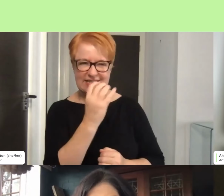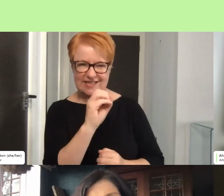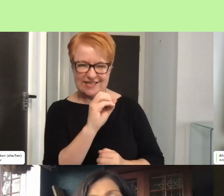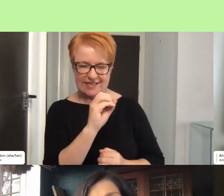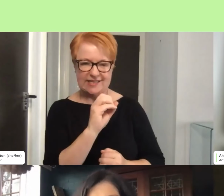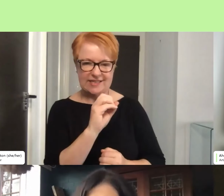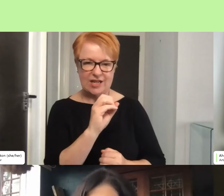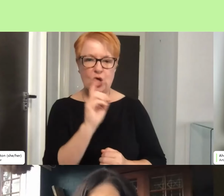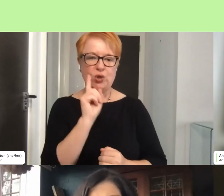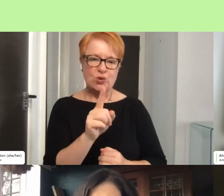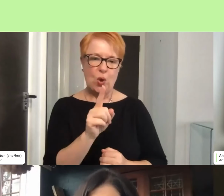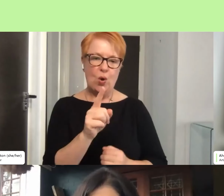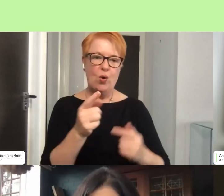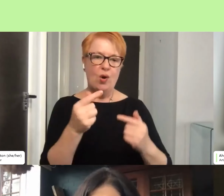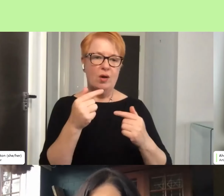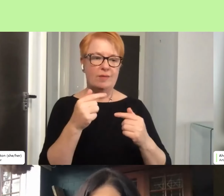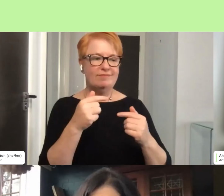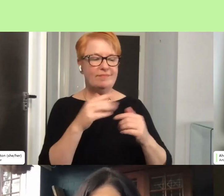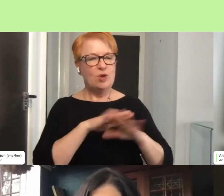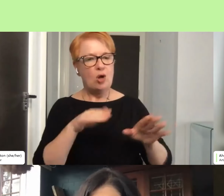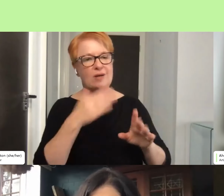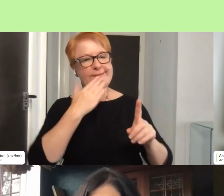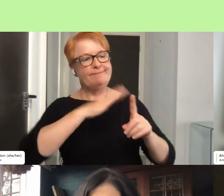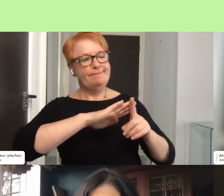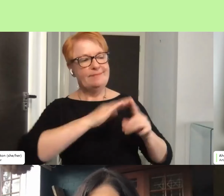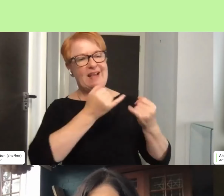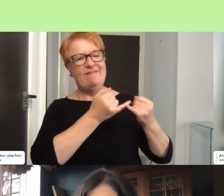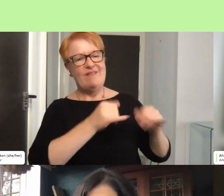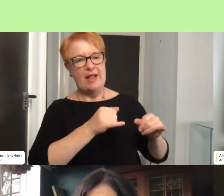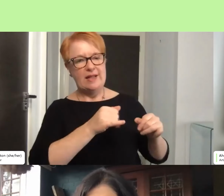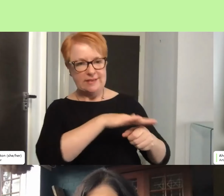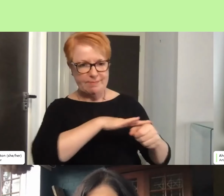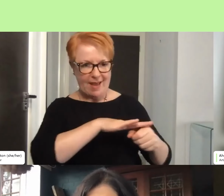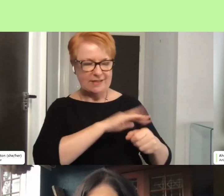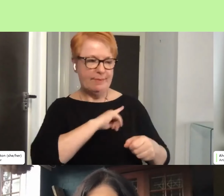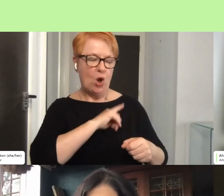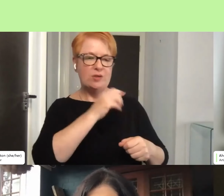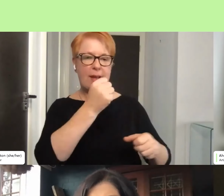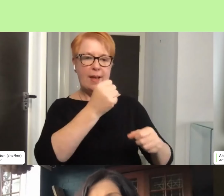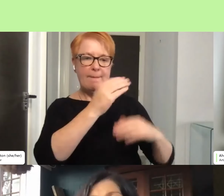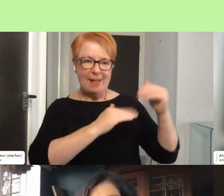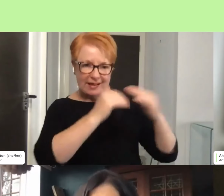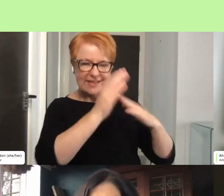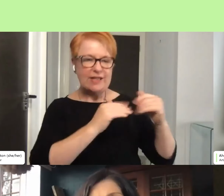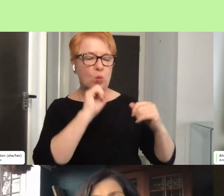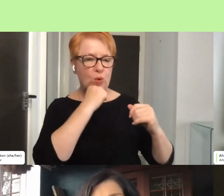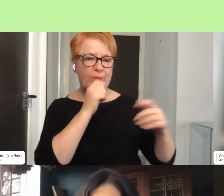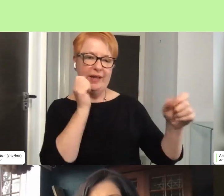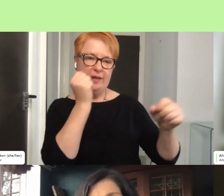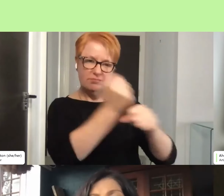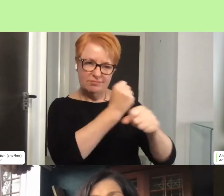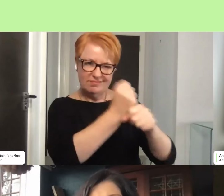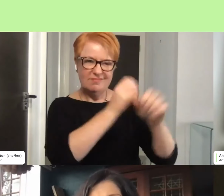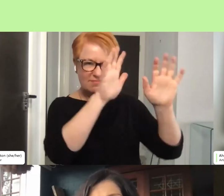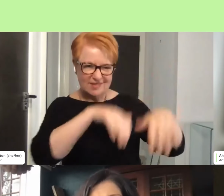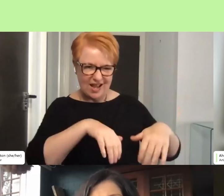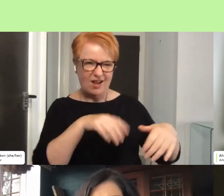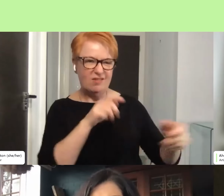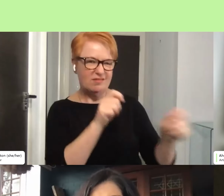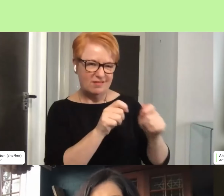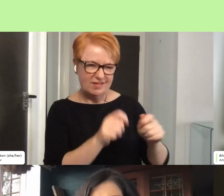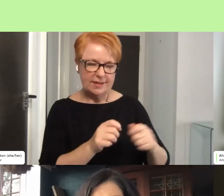field places or we said that it's an architectural kind of era that we're looking into.